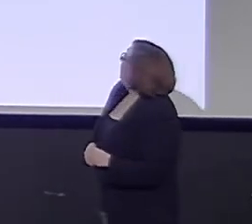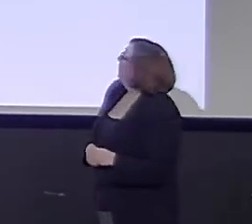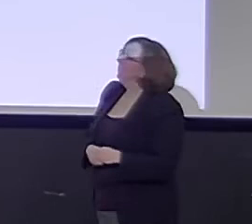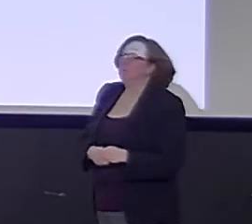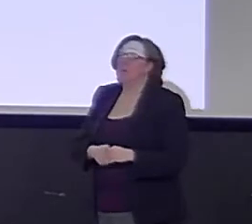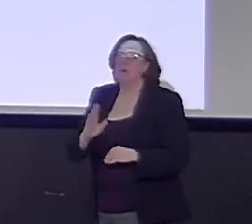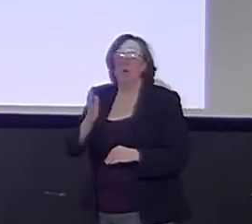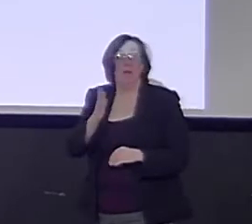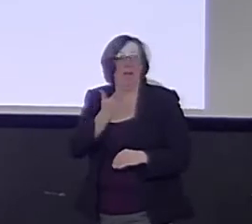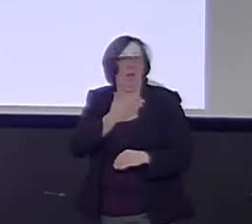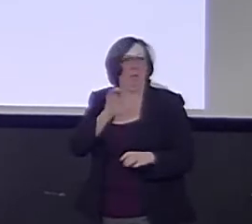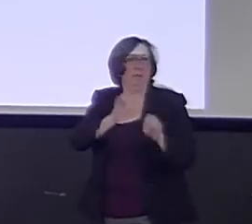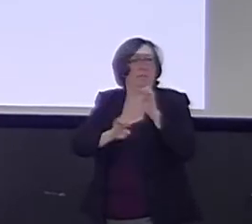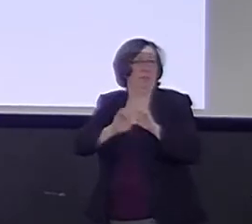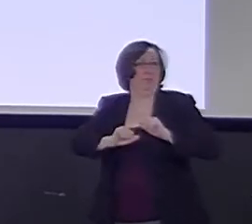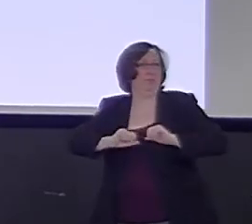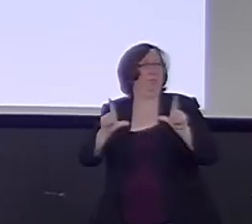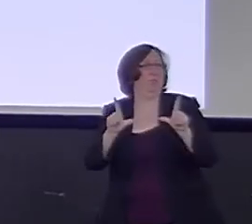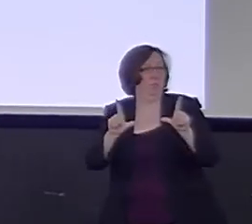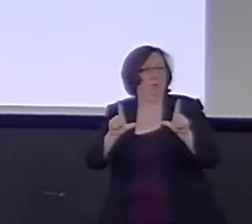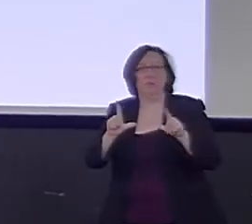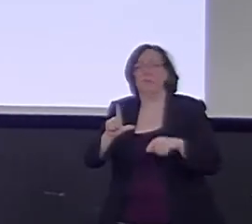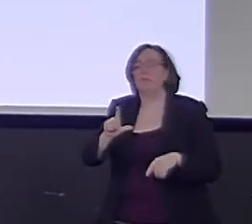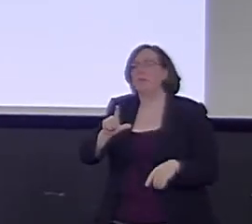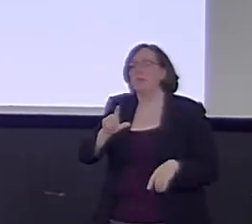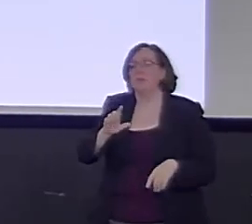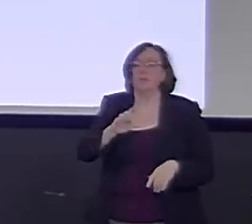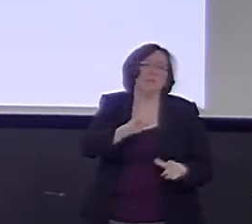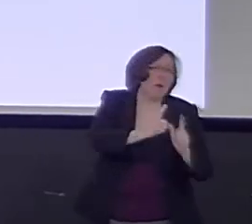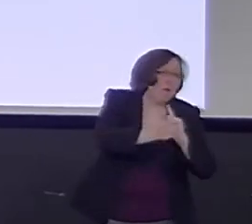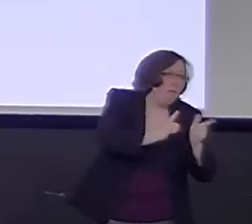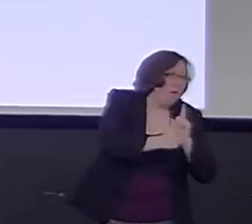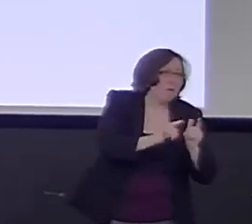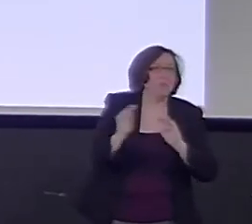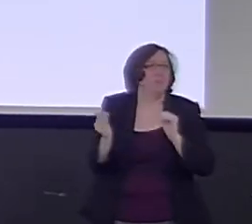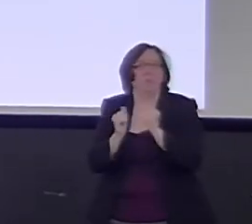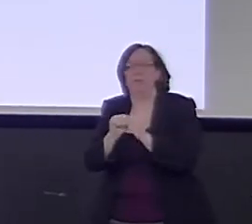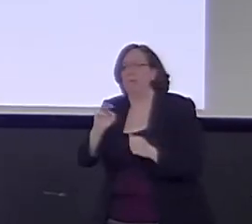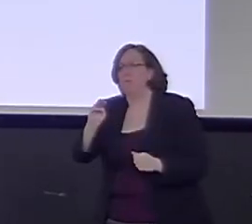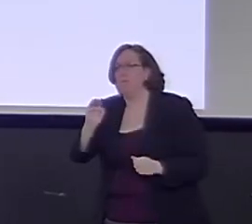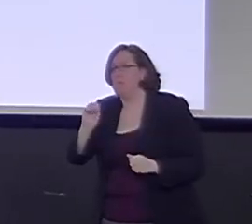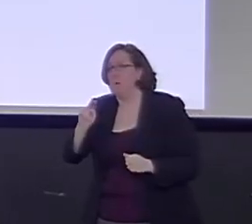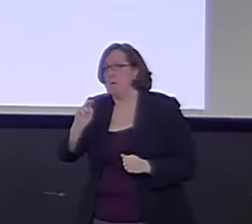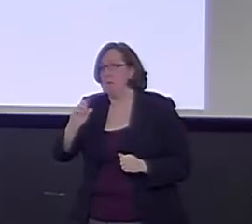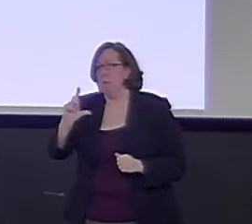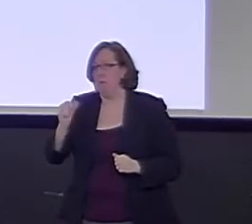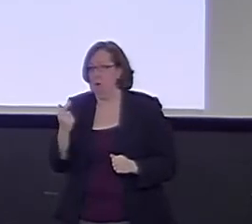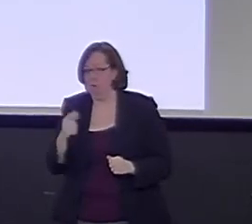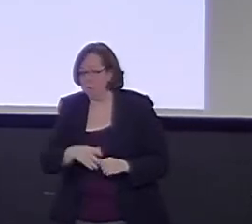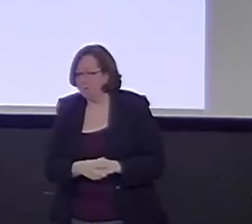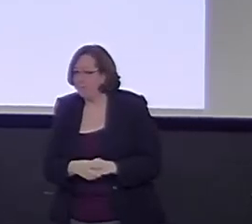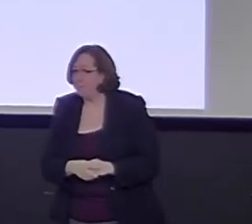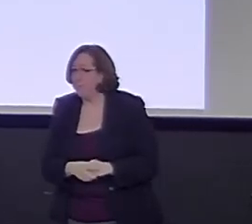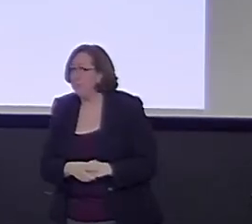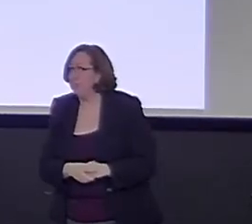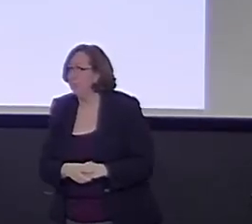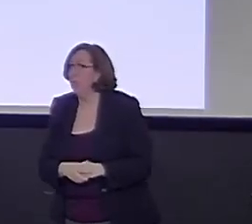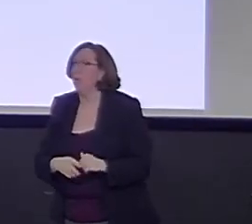the monologue, dialogue experiment. The first thing we want to do is to analyze the data over all the conditions,